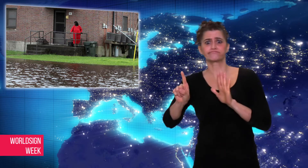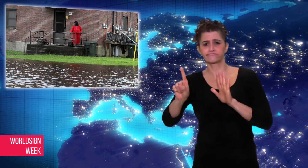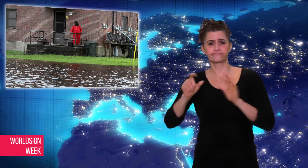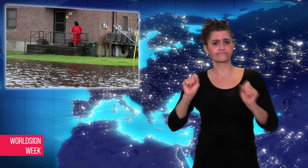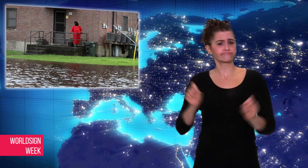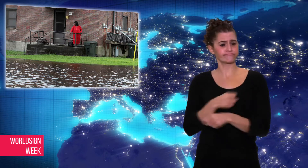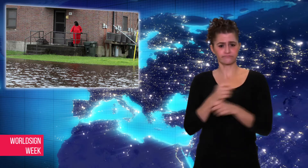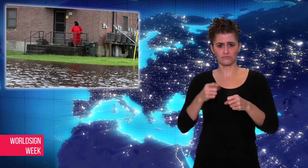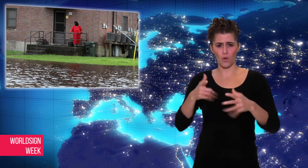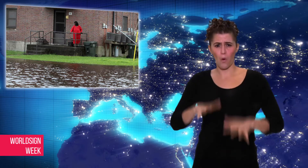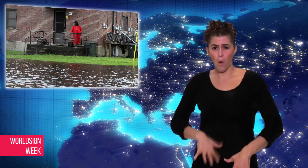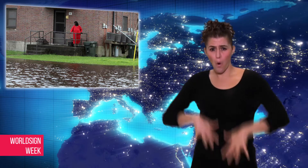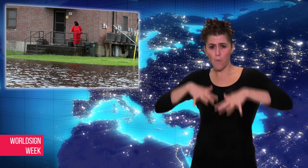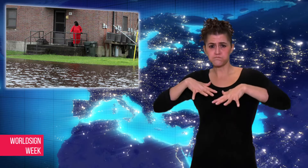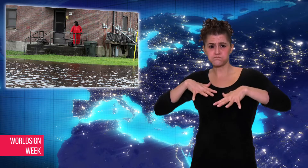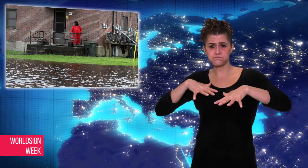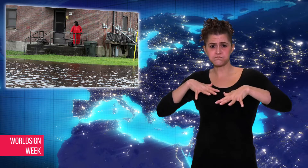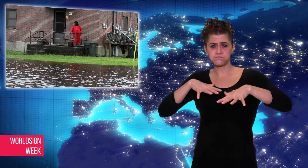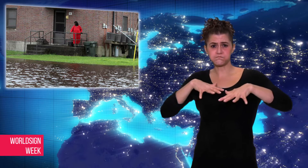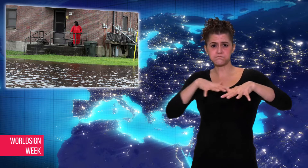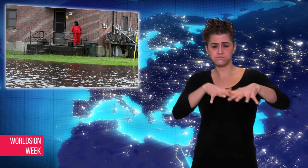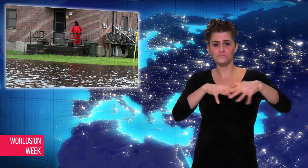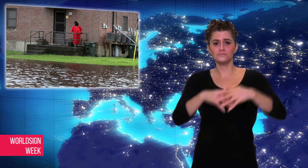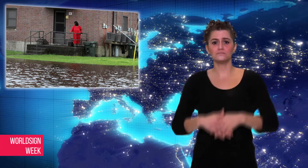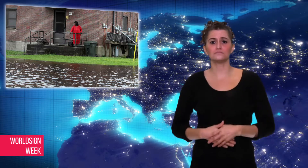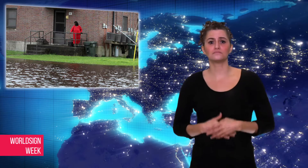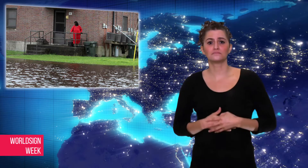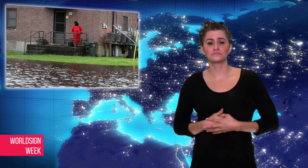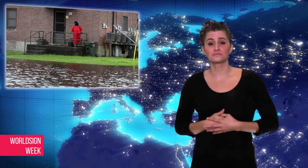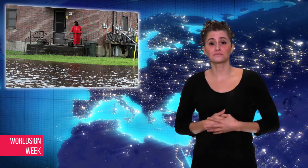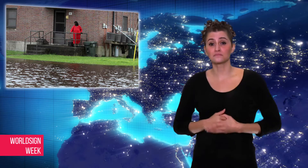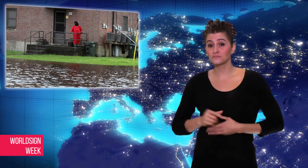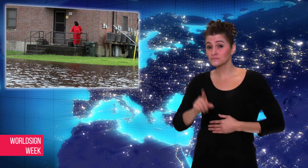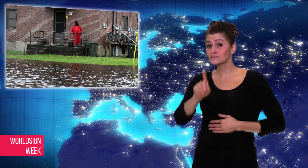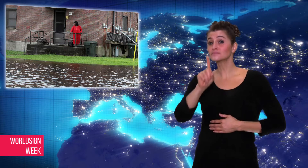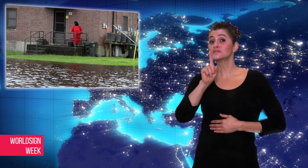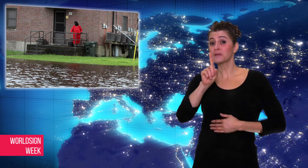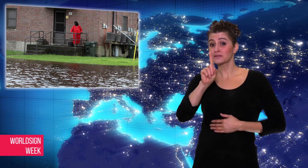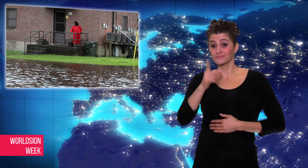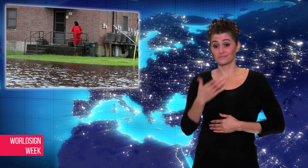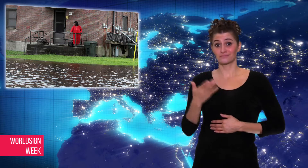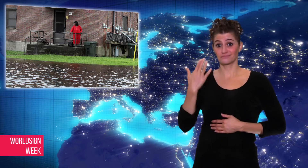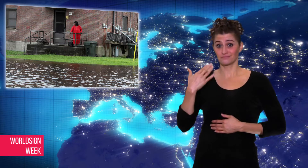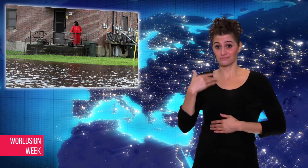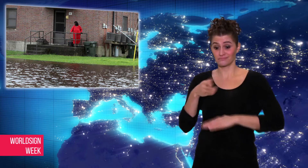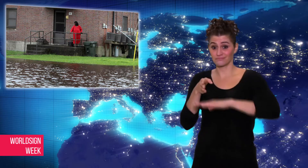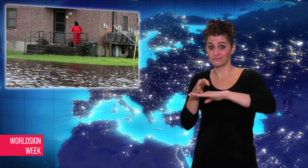to evacuate earlier in the week, the